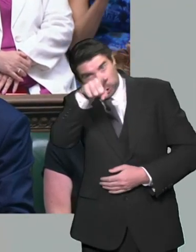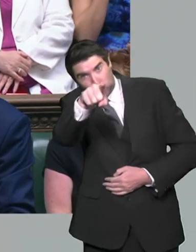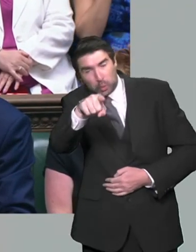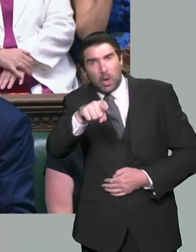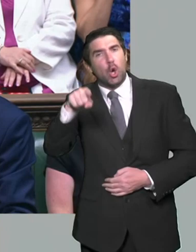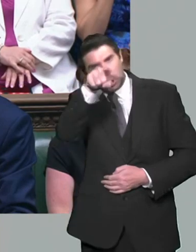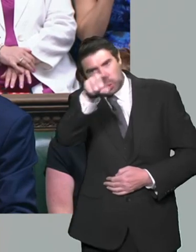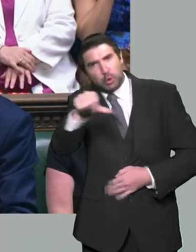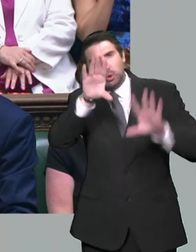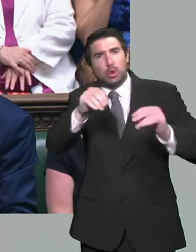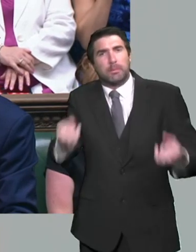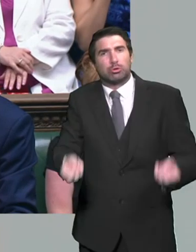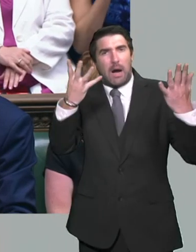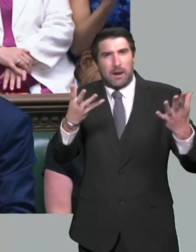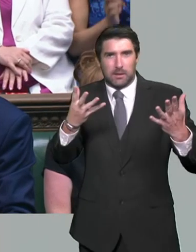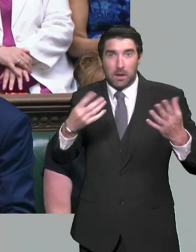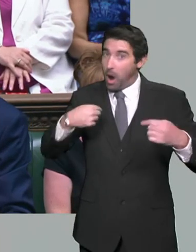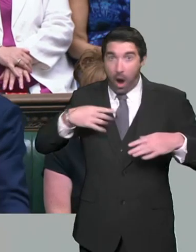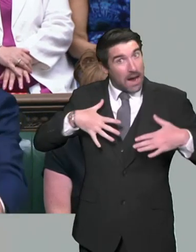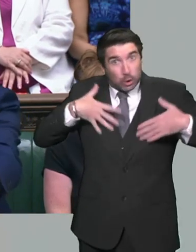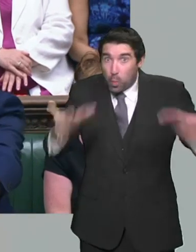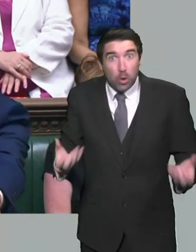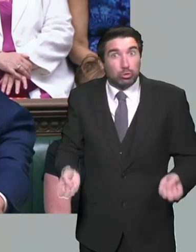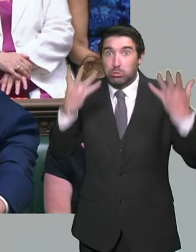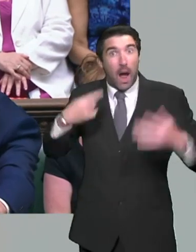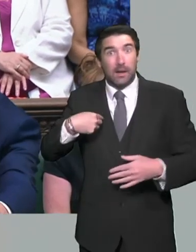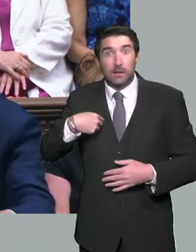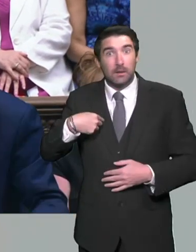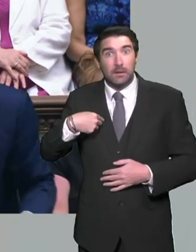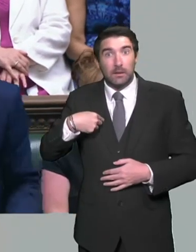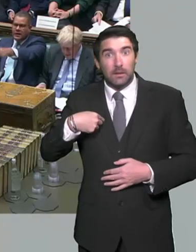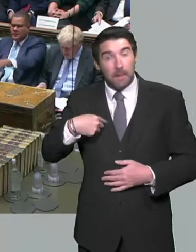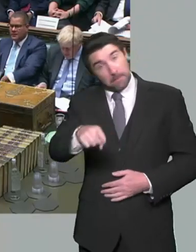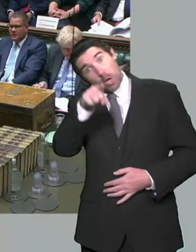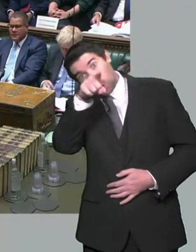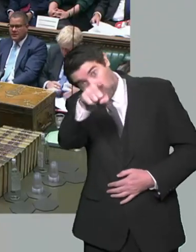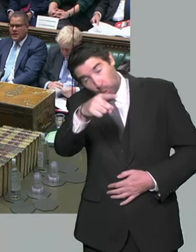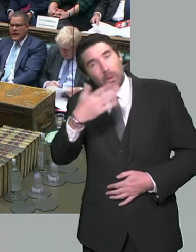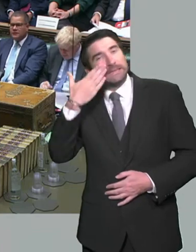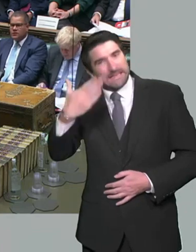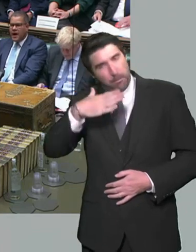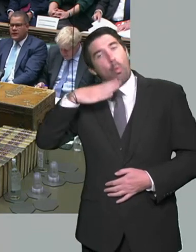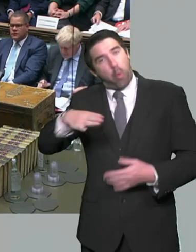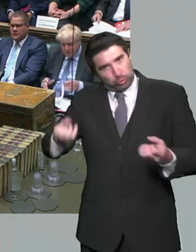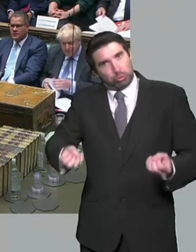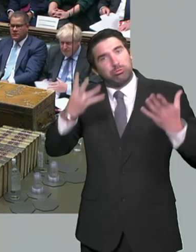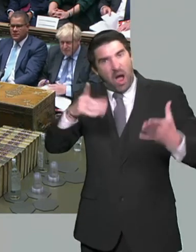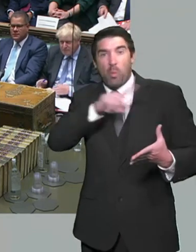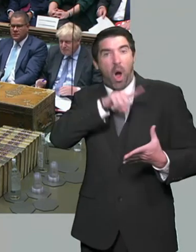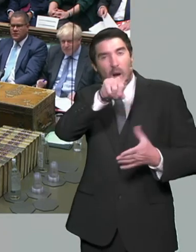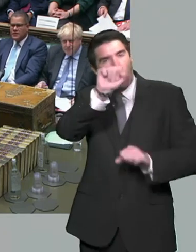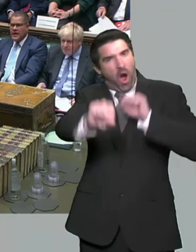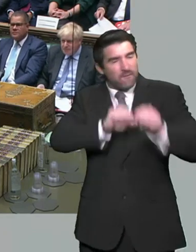I do not want the strikes to go ahead, but he does.